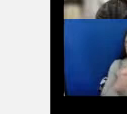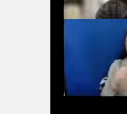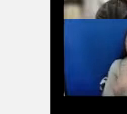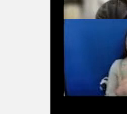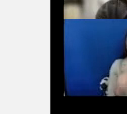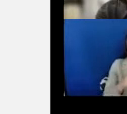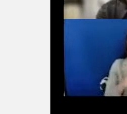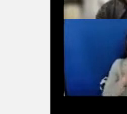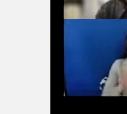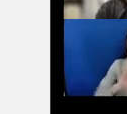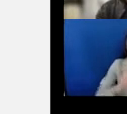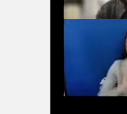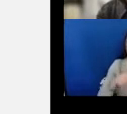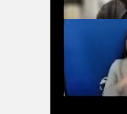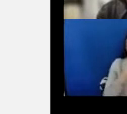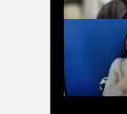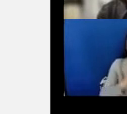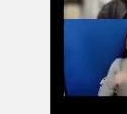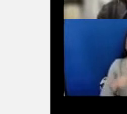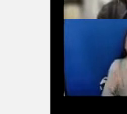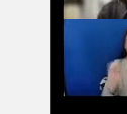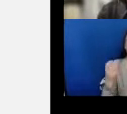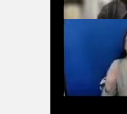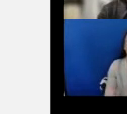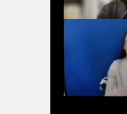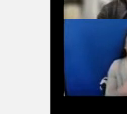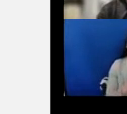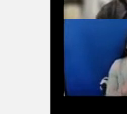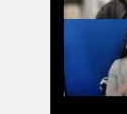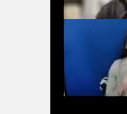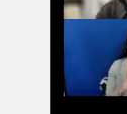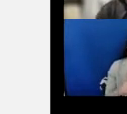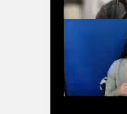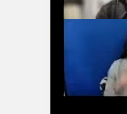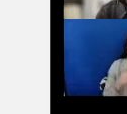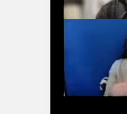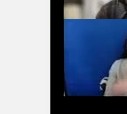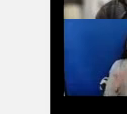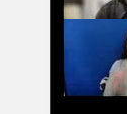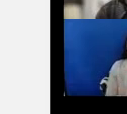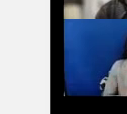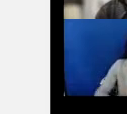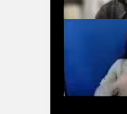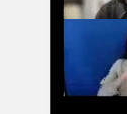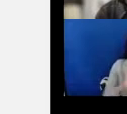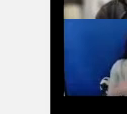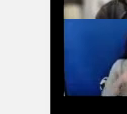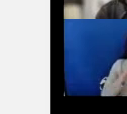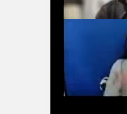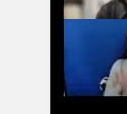15:47:50 That said, despite the potential advantages of reframing disaster and emergency